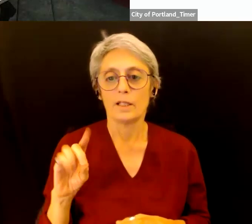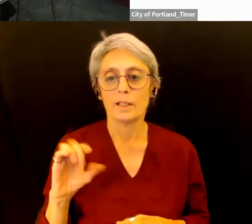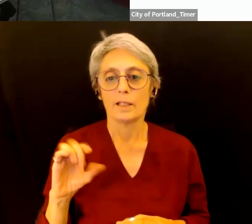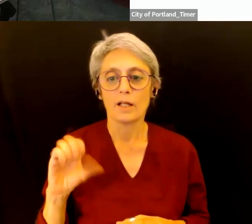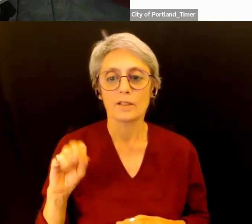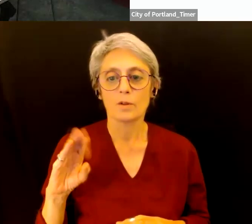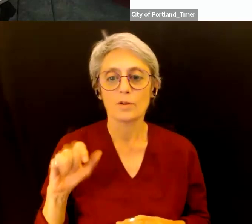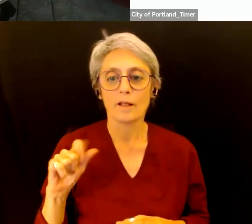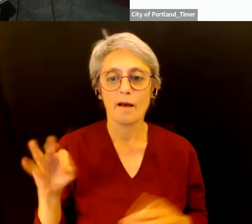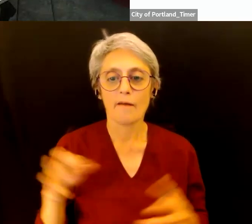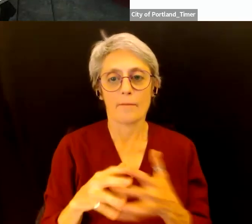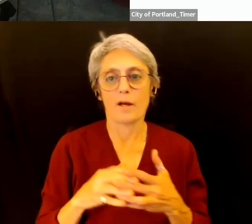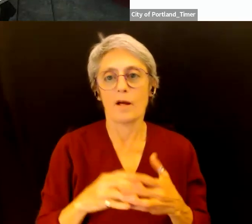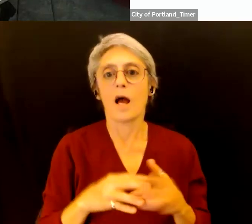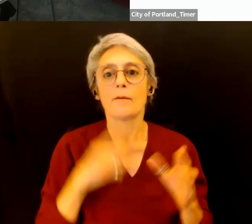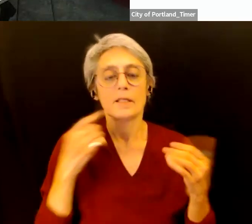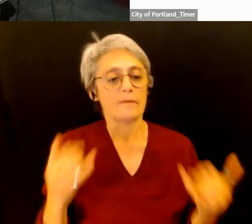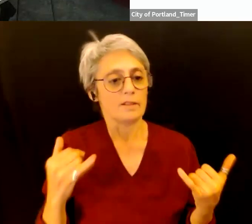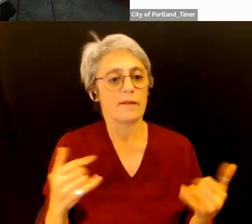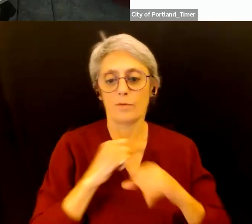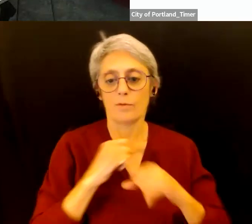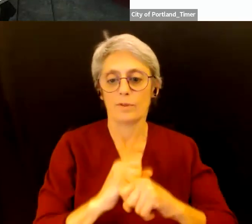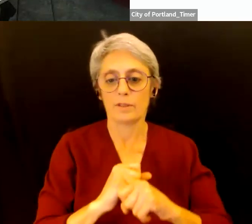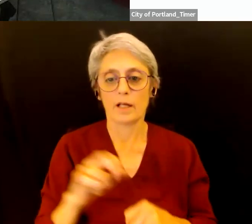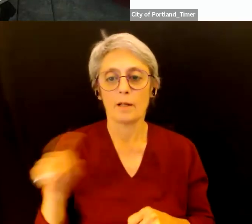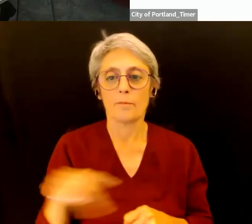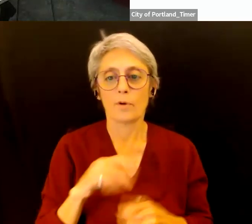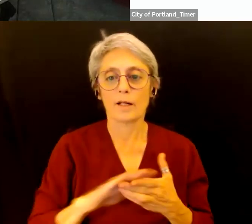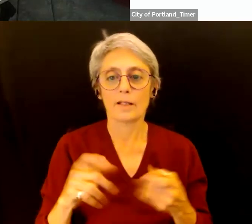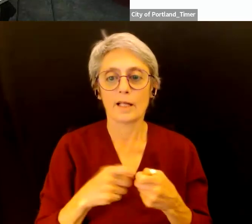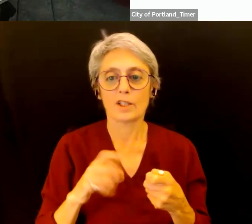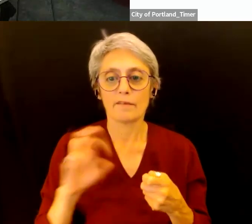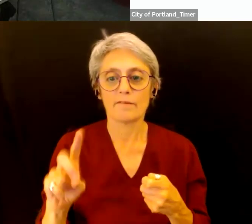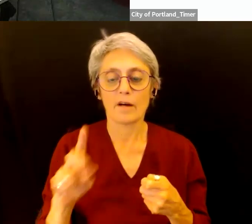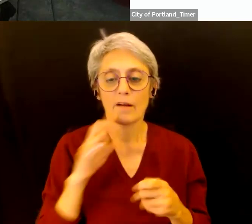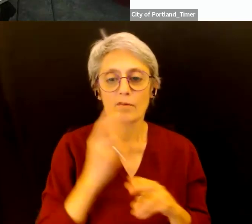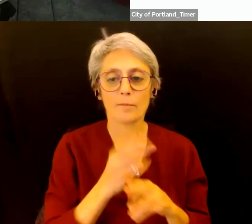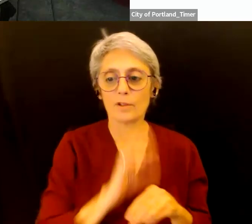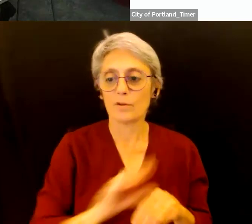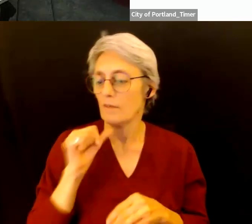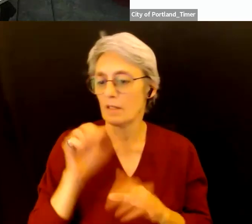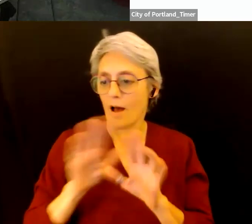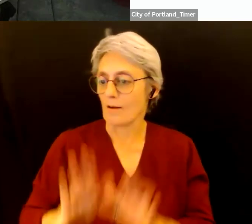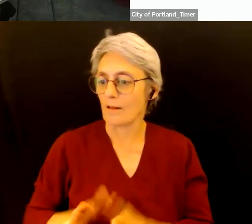I'm testifying today that you protect the Portland Clean Energy Fund from being used for non-climate general fund purposes.